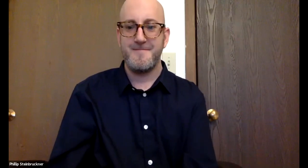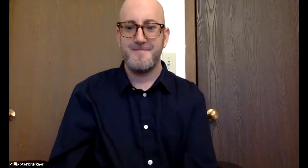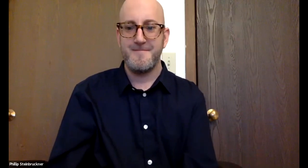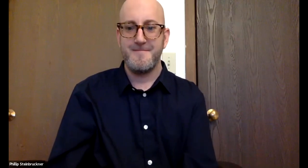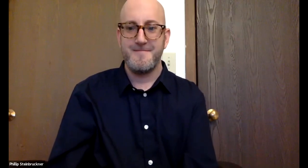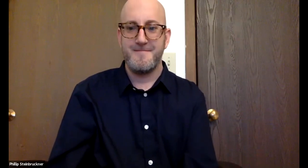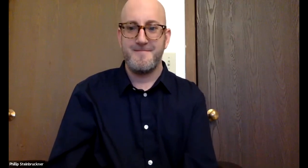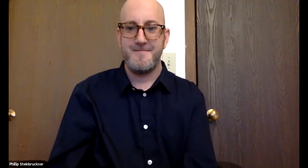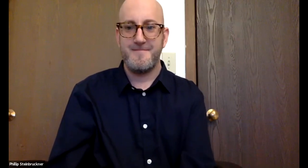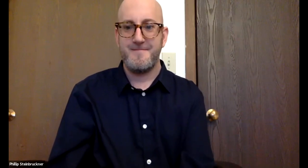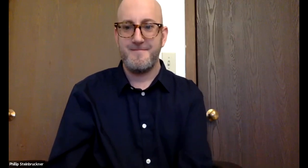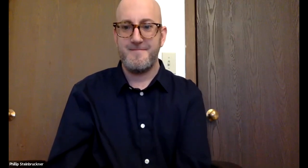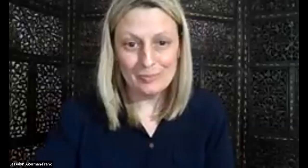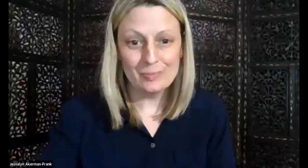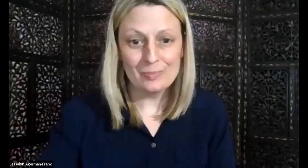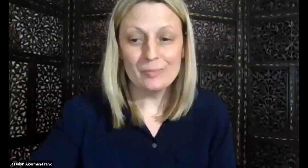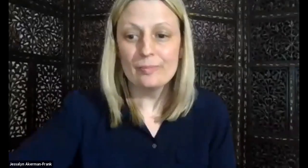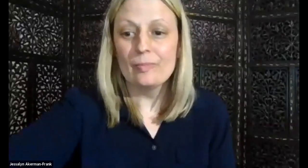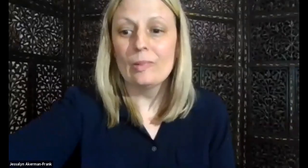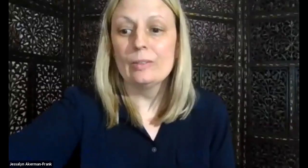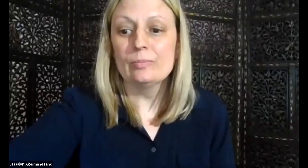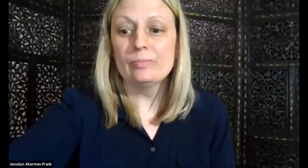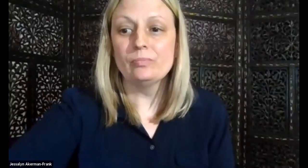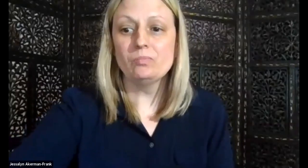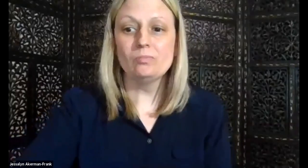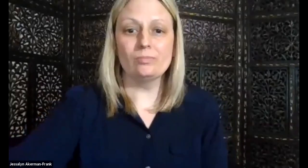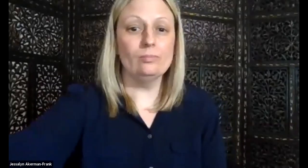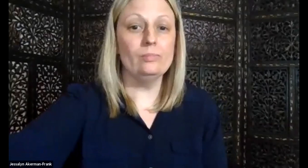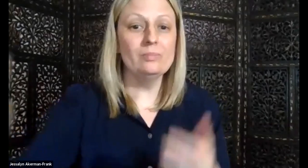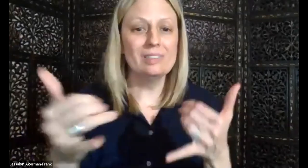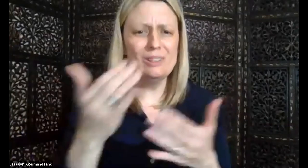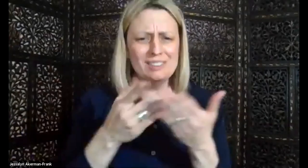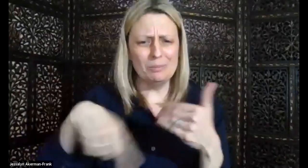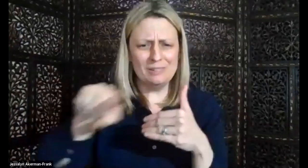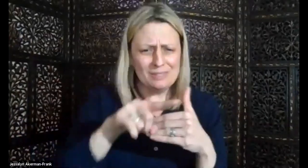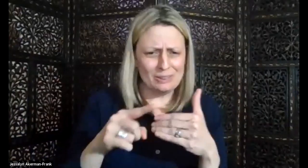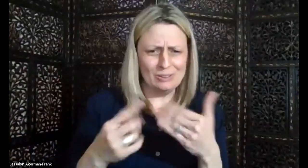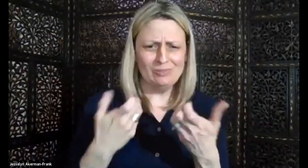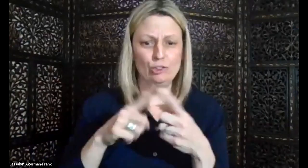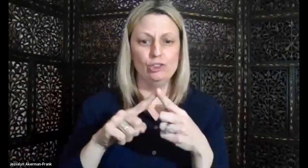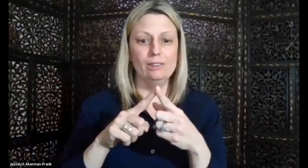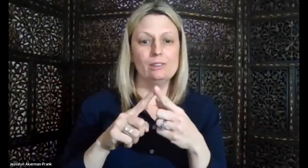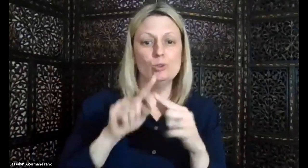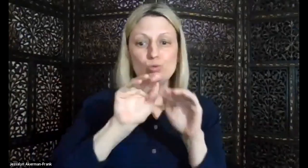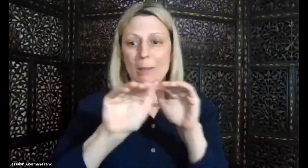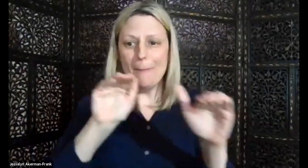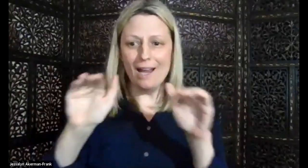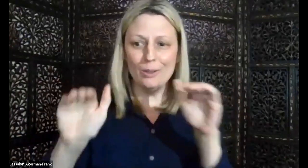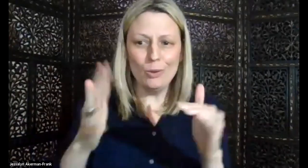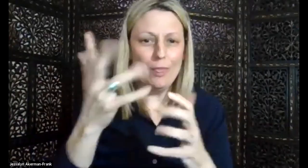purposely fill out false information, you will be fined $500. So, yes, the answer is everybody is required to fill out the